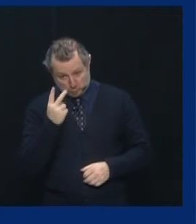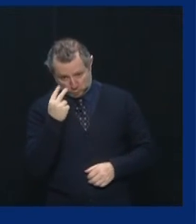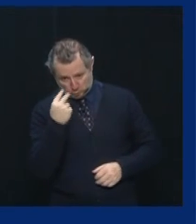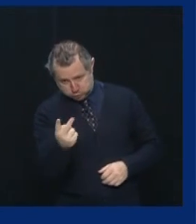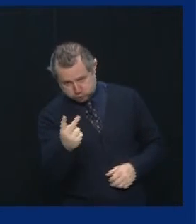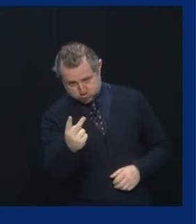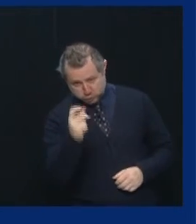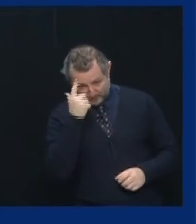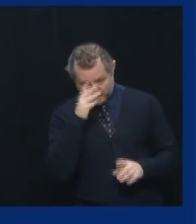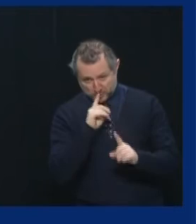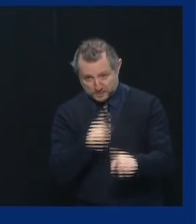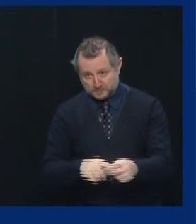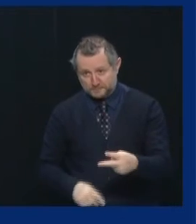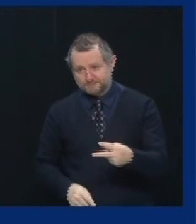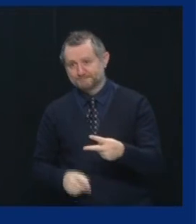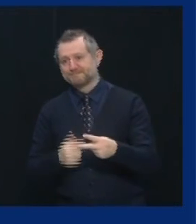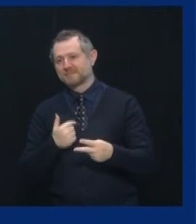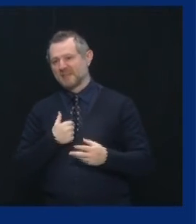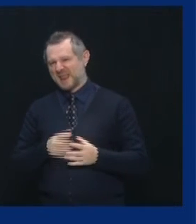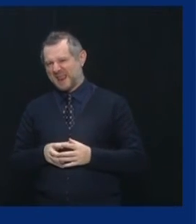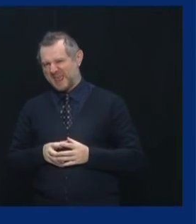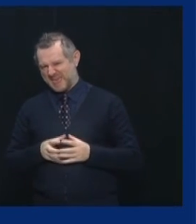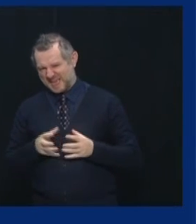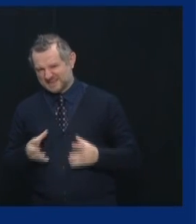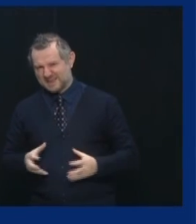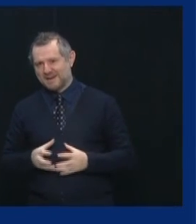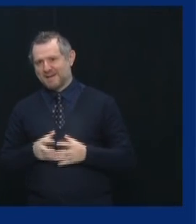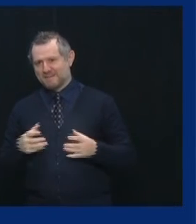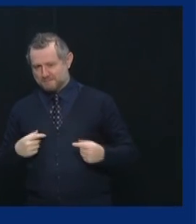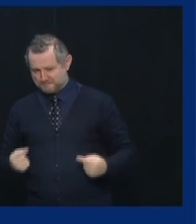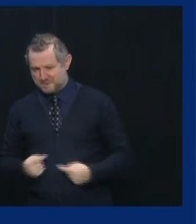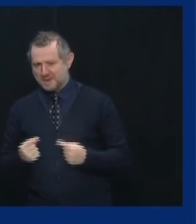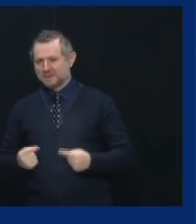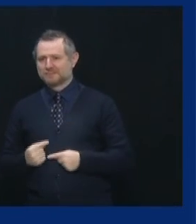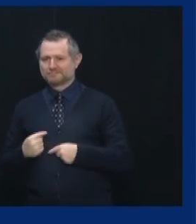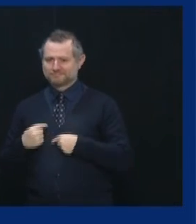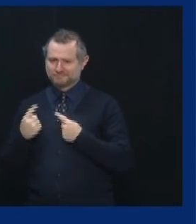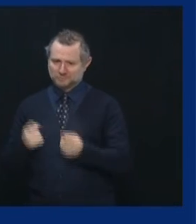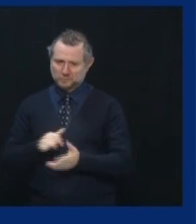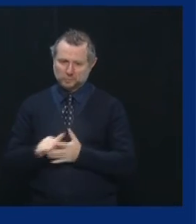MONEY TO COVER YOUR DEBT IN. TWO THINGS.